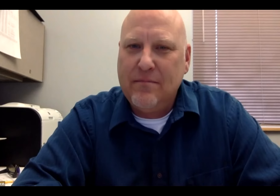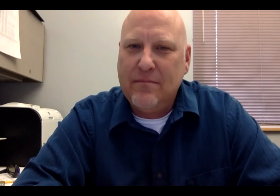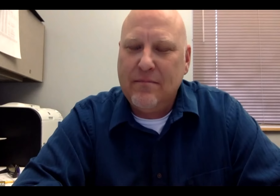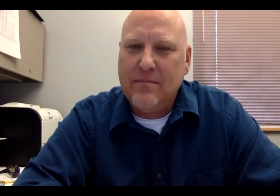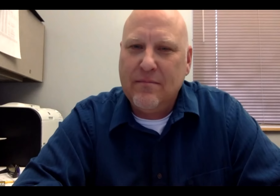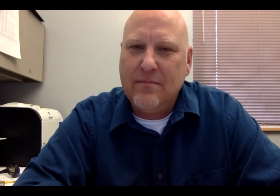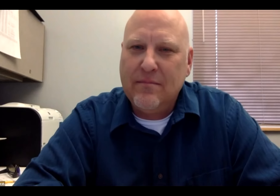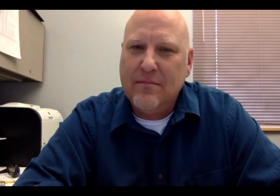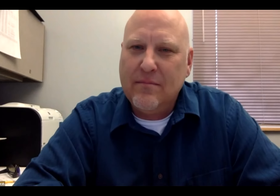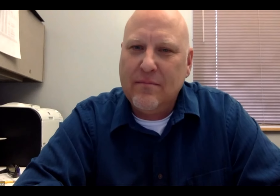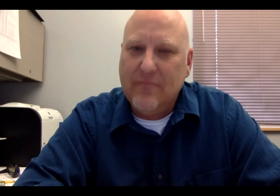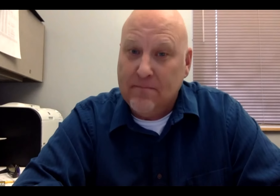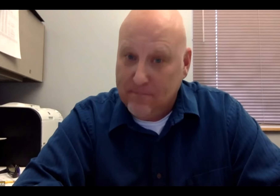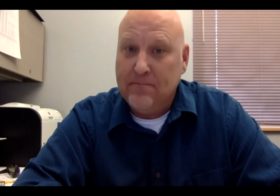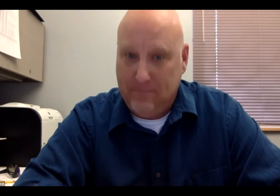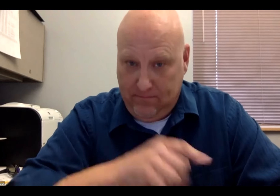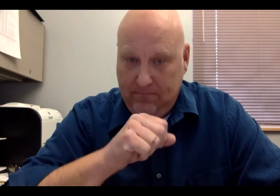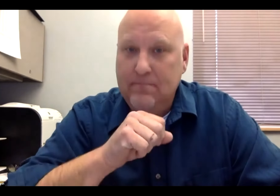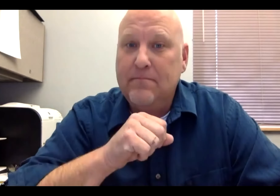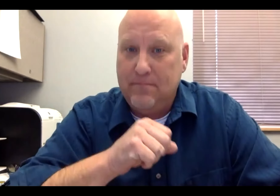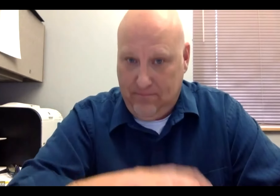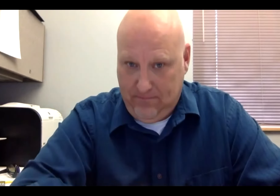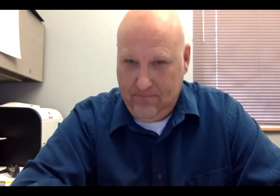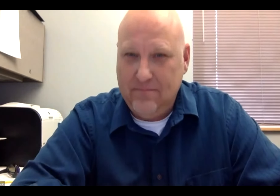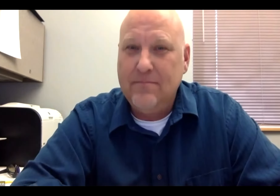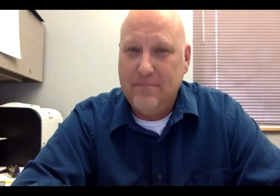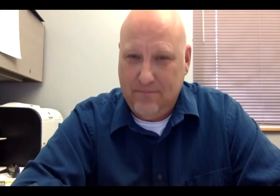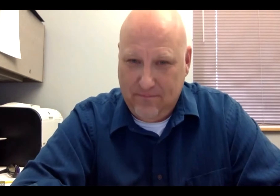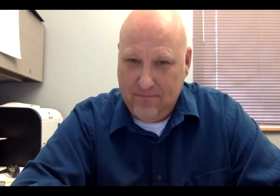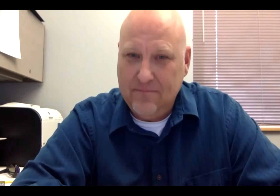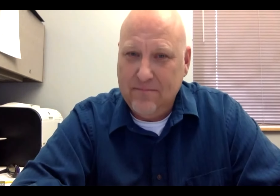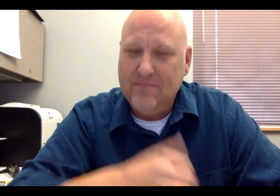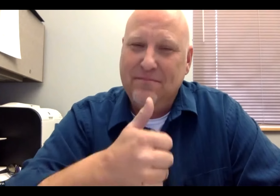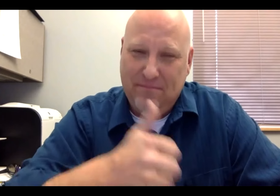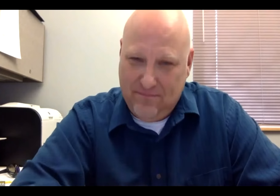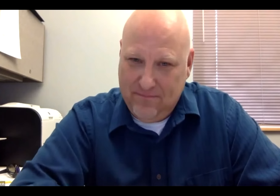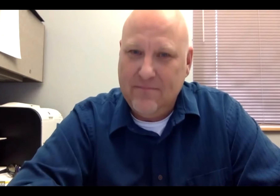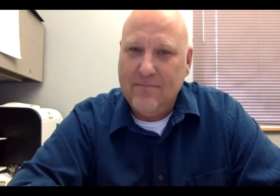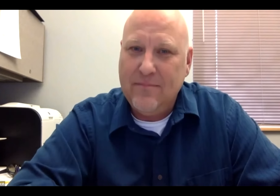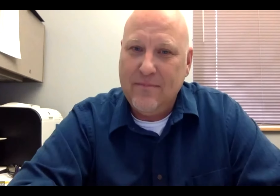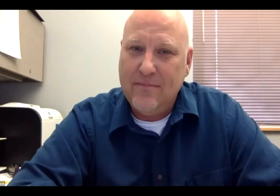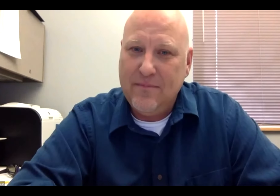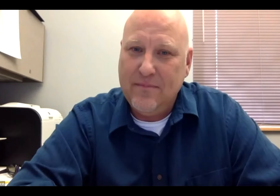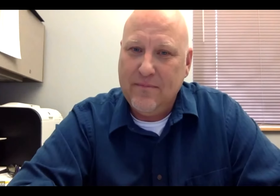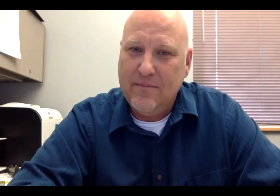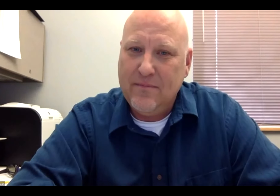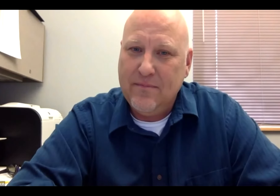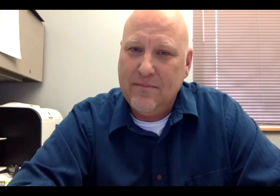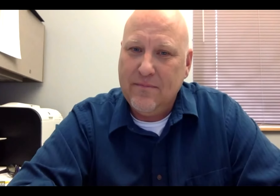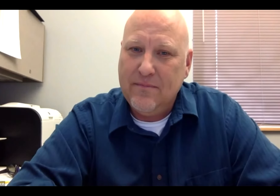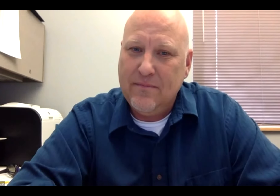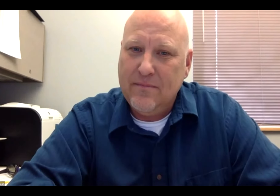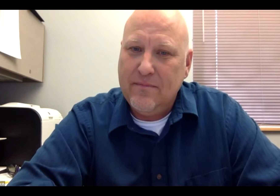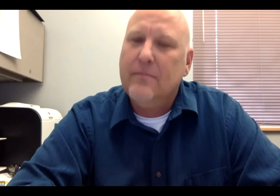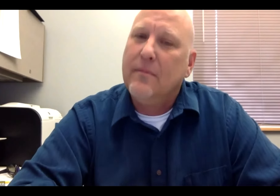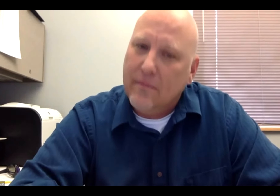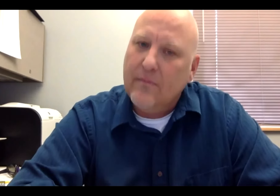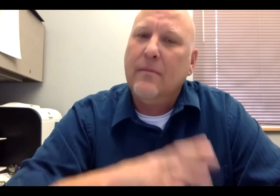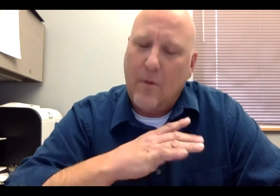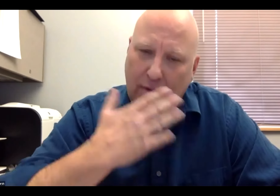Okay. So this Kim, all of those roles and responsibility that you are managing is incredible.